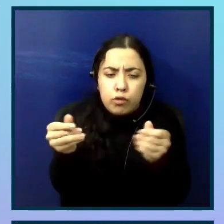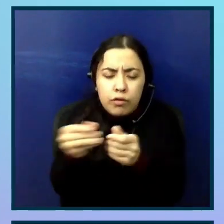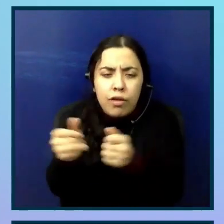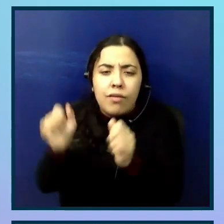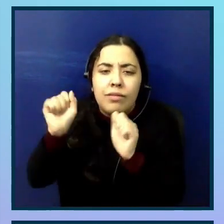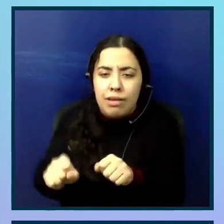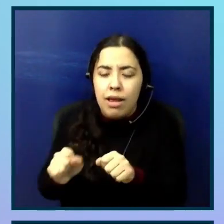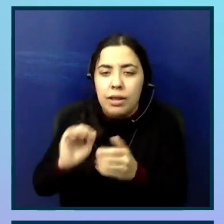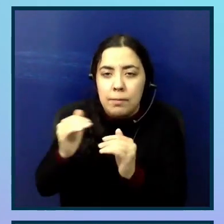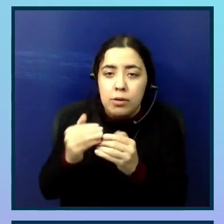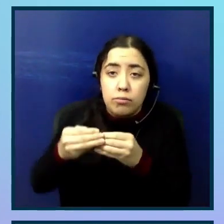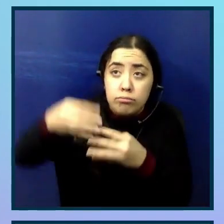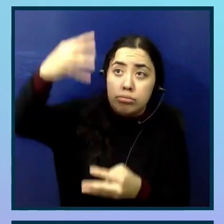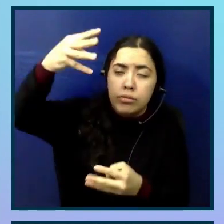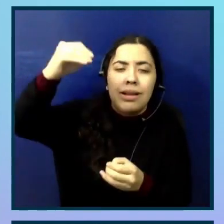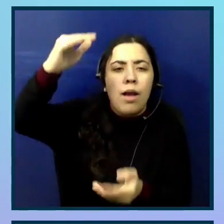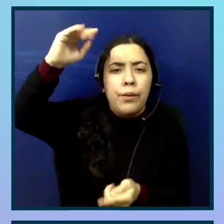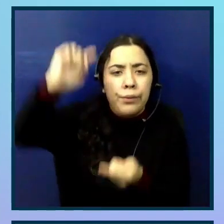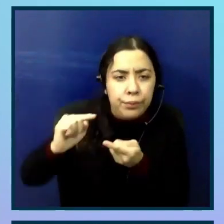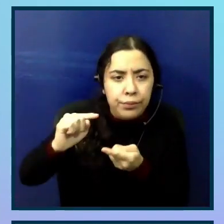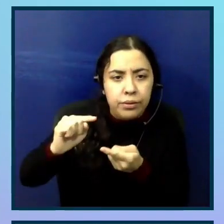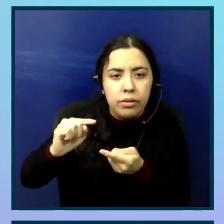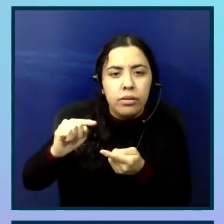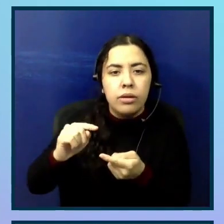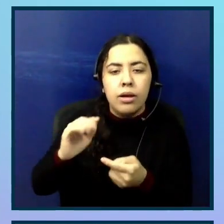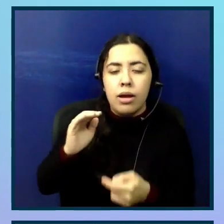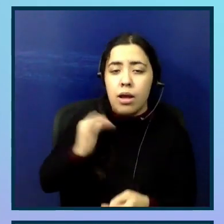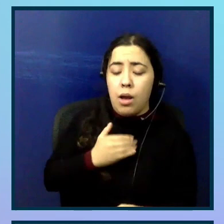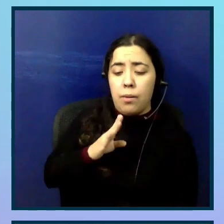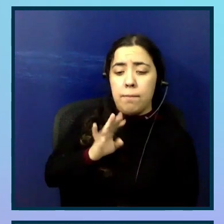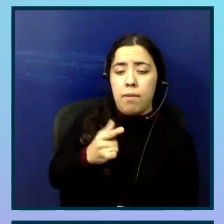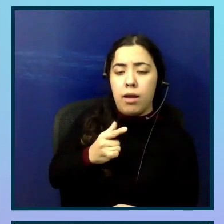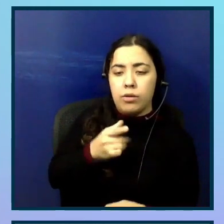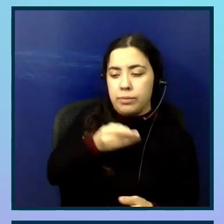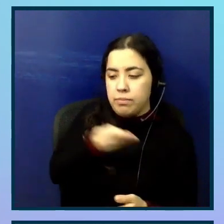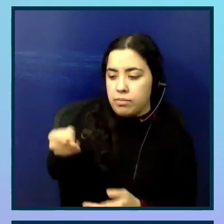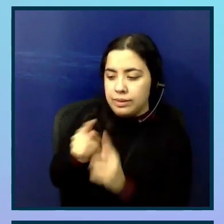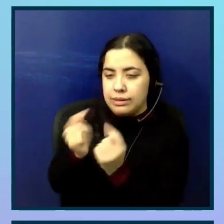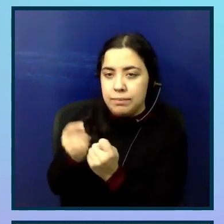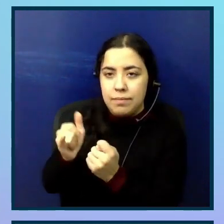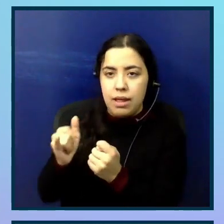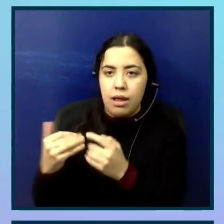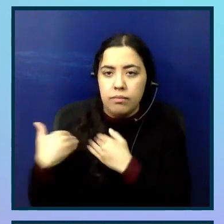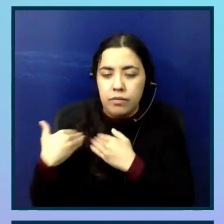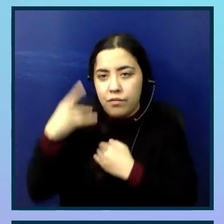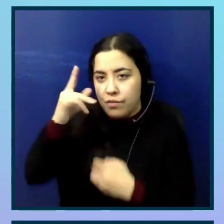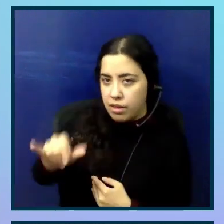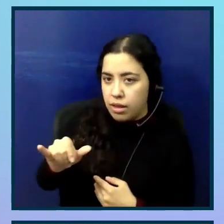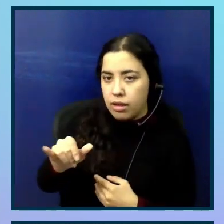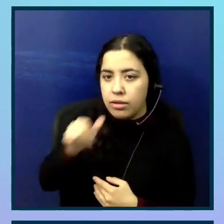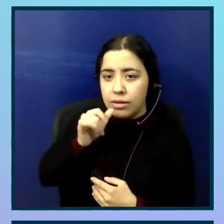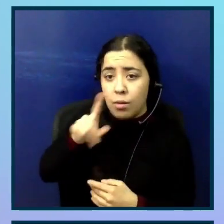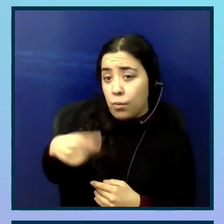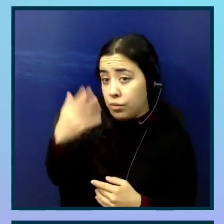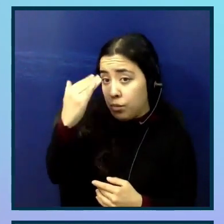to the individual teams that owned them. This was not just because as Prerna mentioned earlier, the accessibility teams didn't have capacity